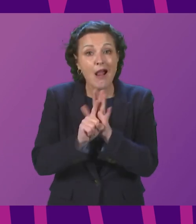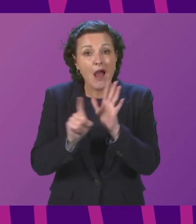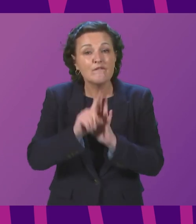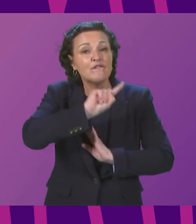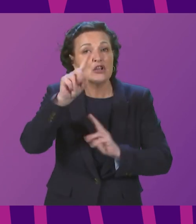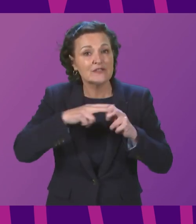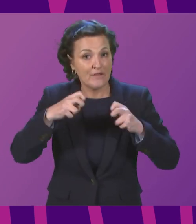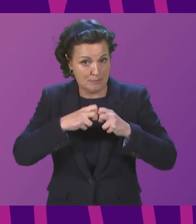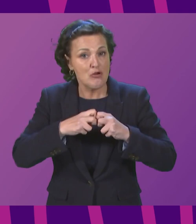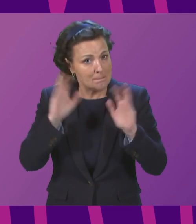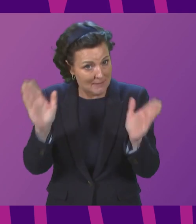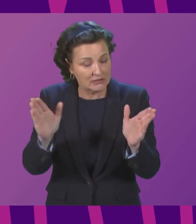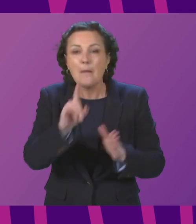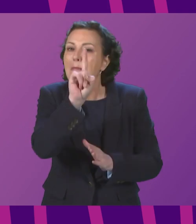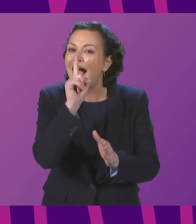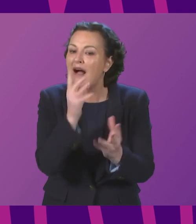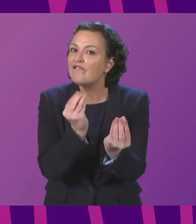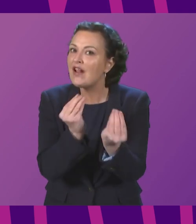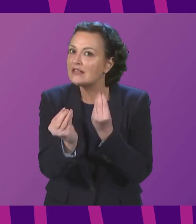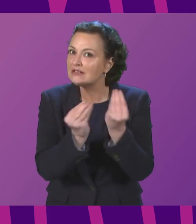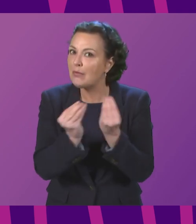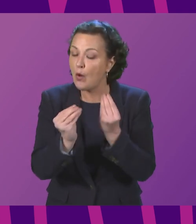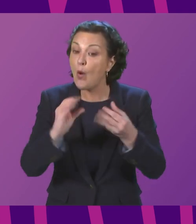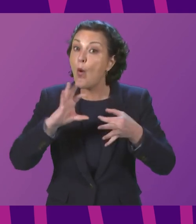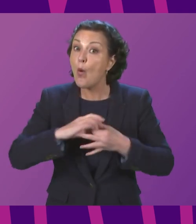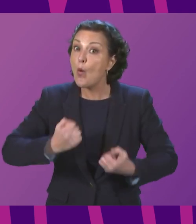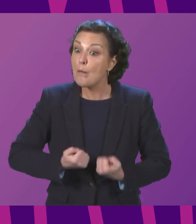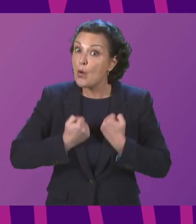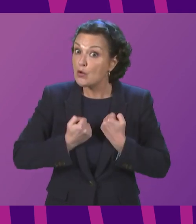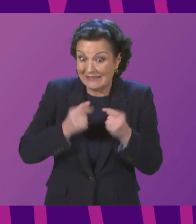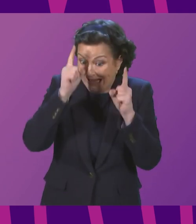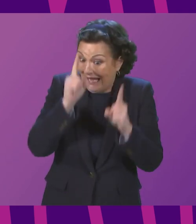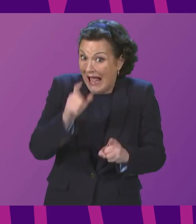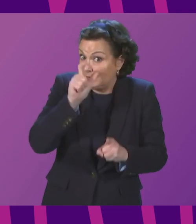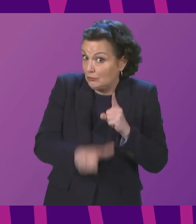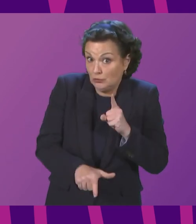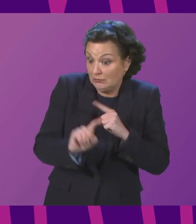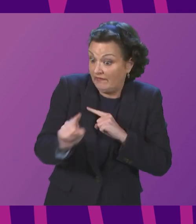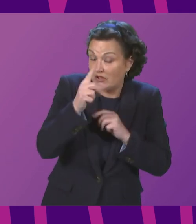also flexibility for home owners who are unable to do it by that date. Mains-wired alarms